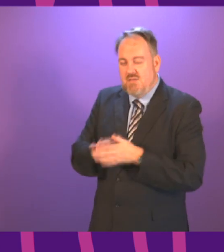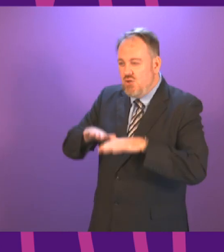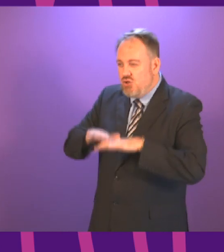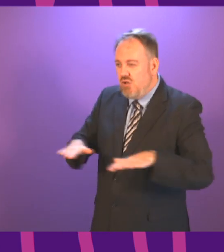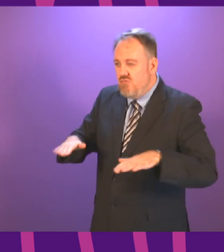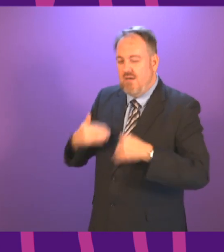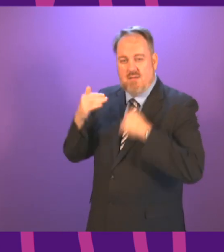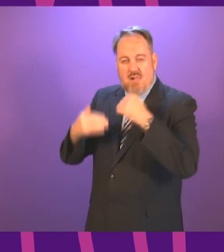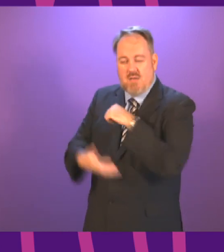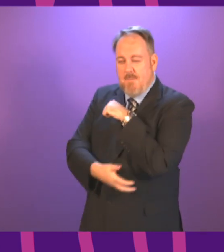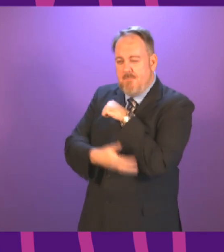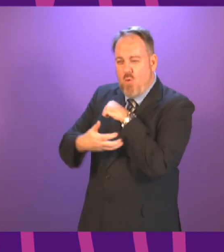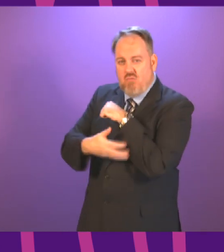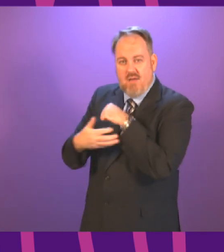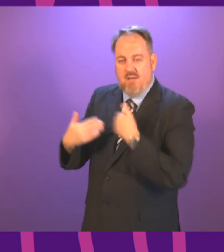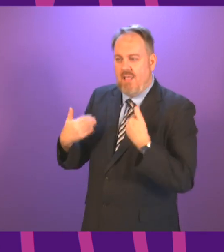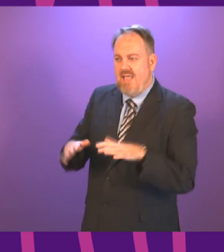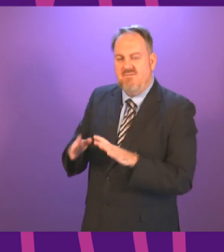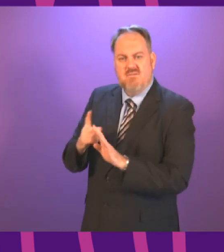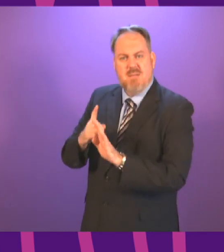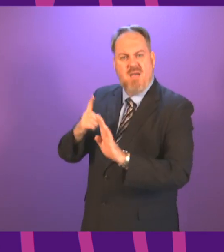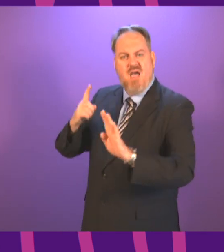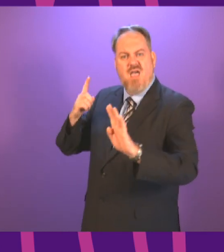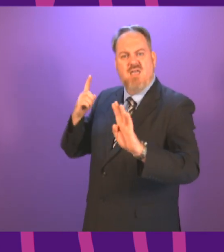adults and children in the most deprived areas; in fact, it will probably affect quite a large